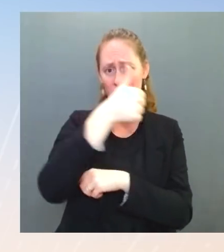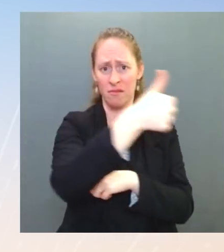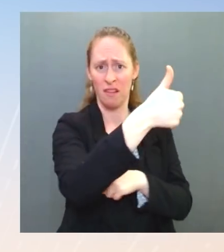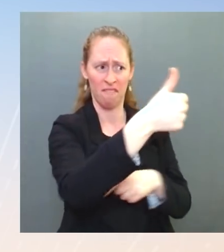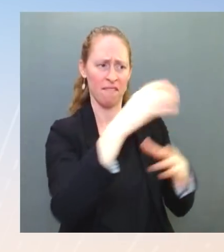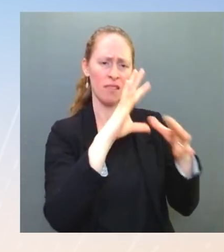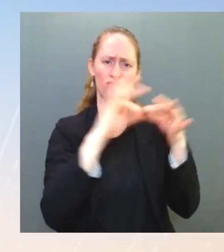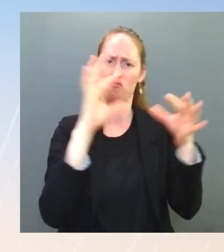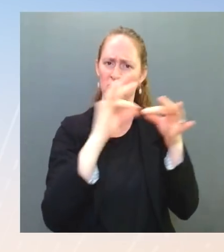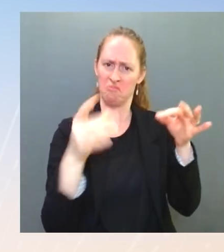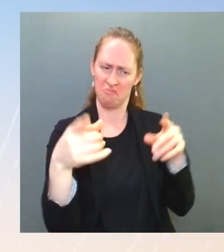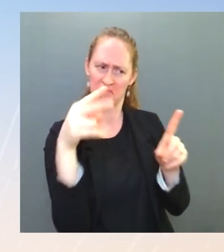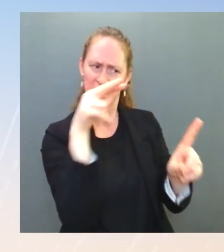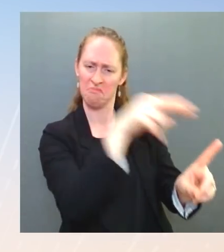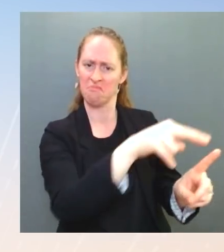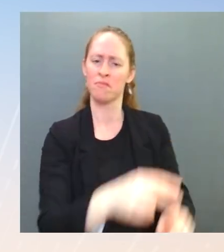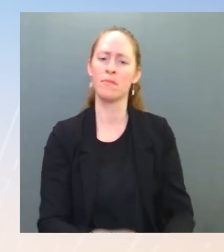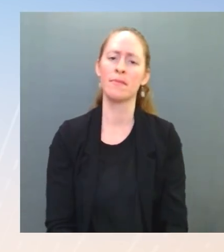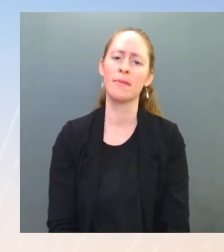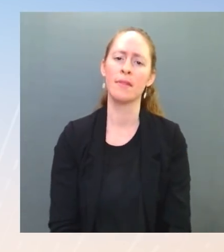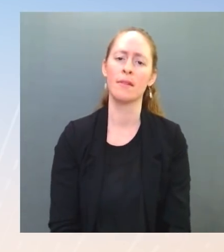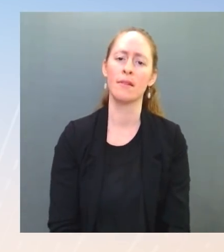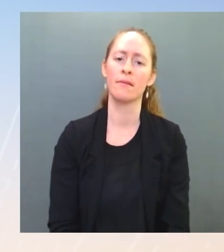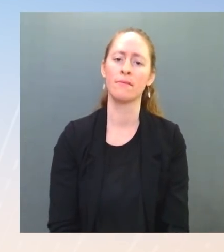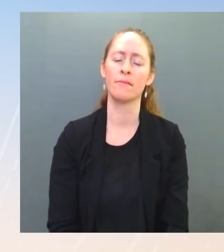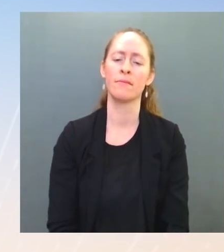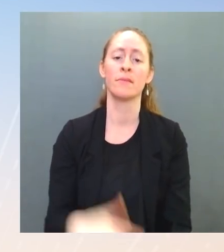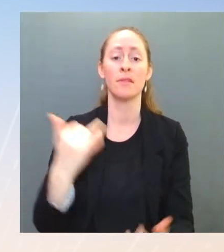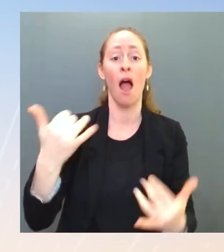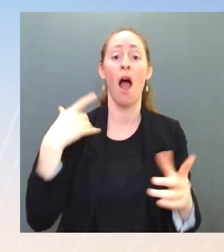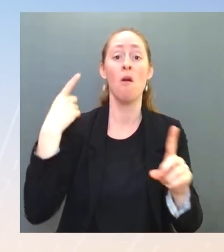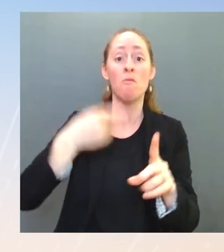They don't violate our sanctions. We certainly recognize every country